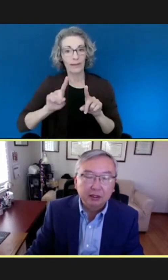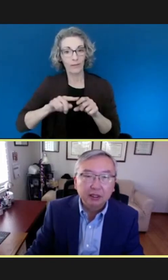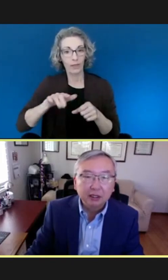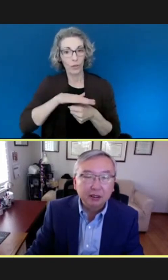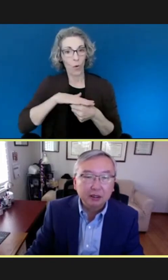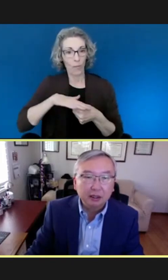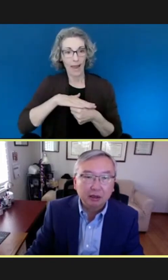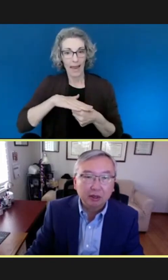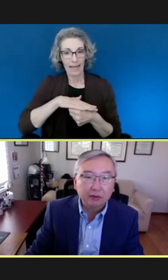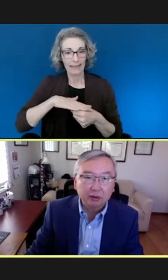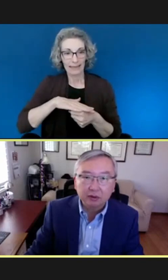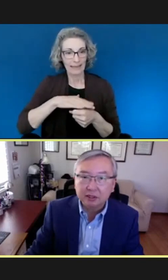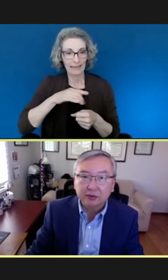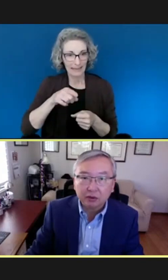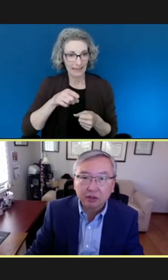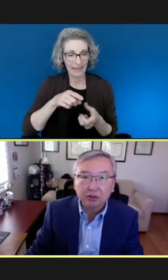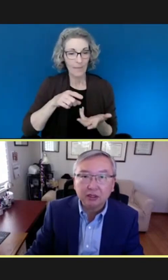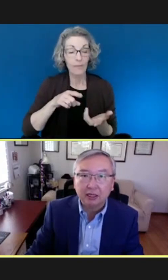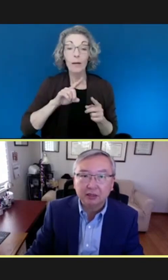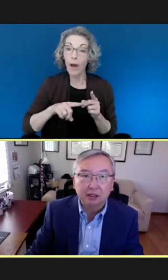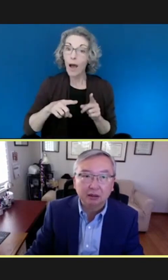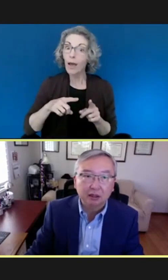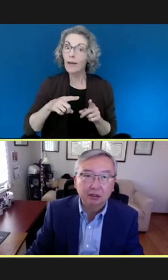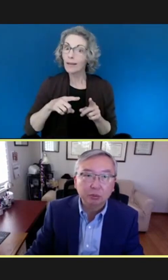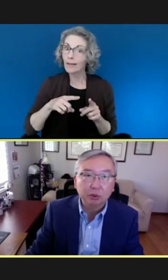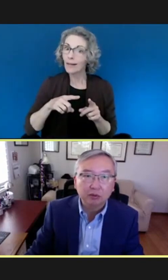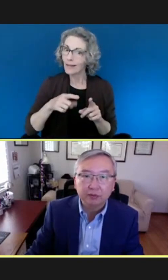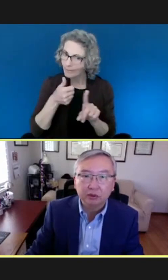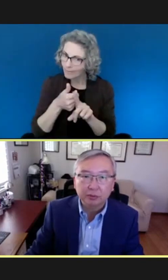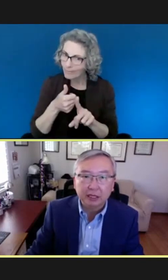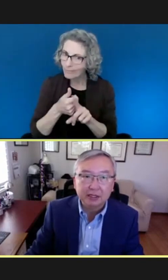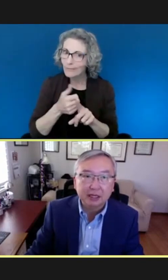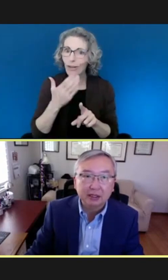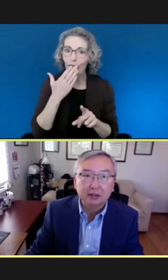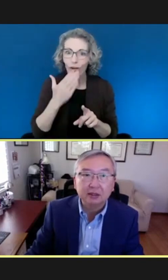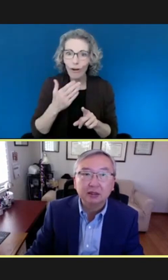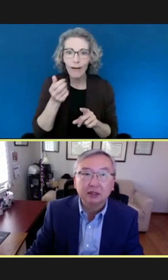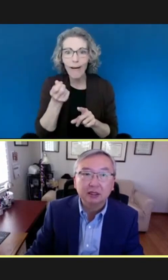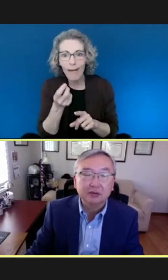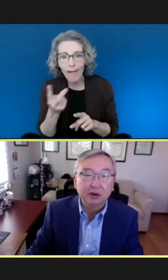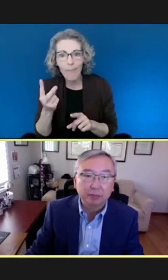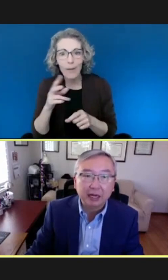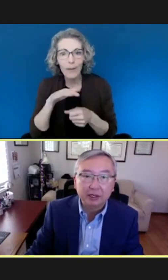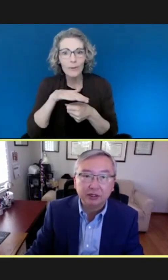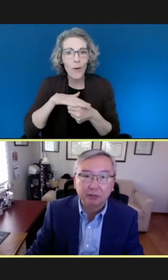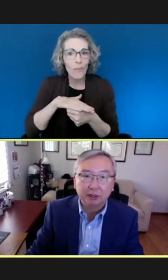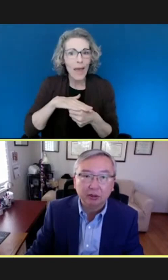He however is very good at a couple of domains that he is very passionate about.